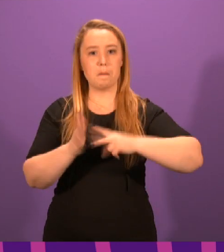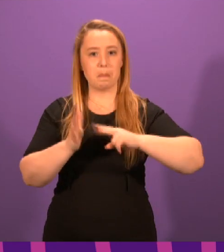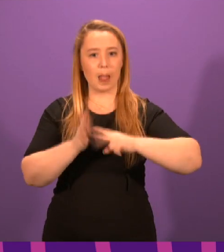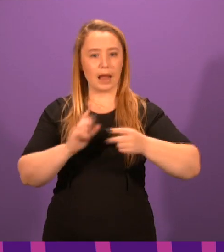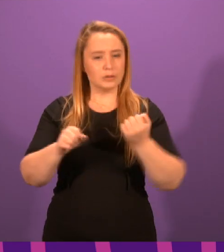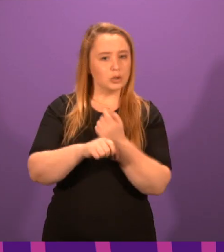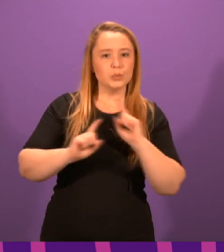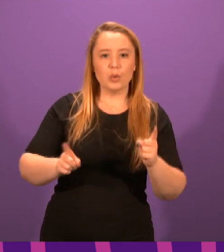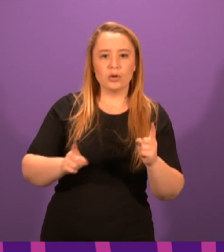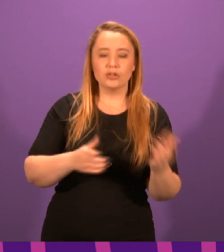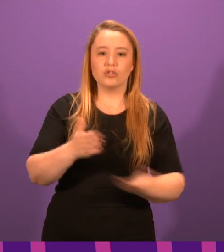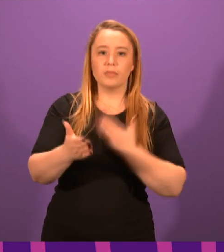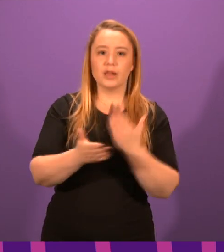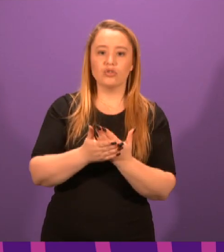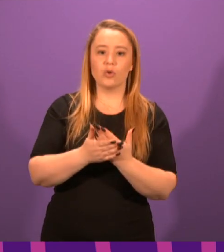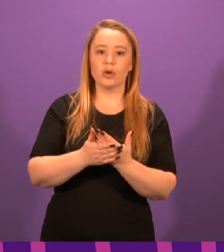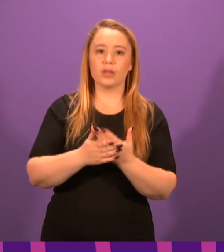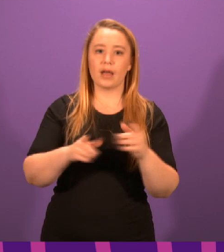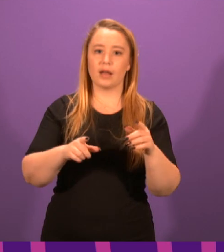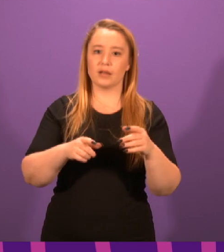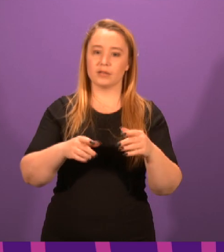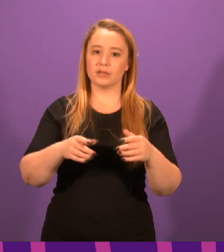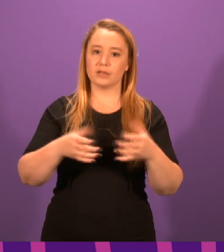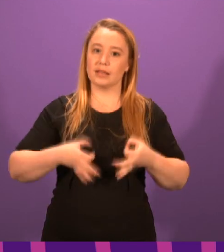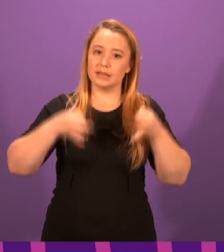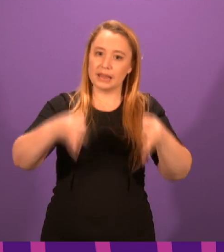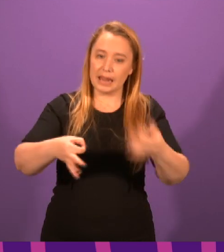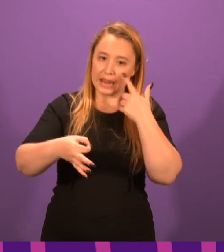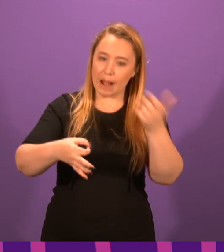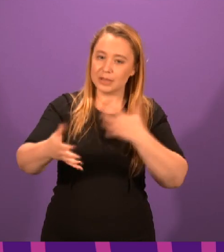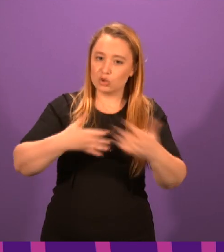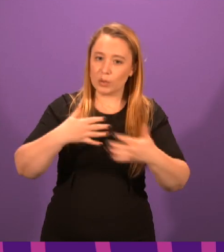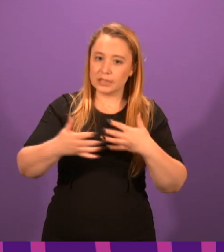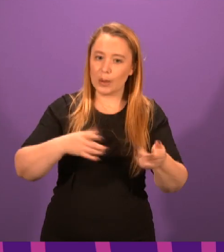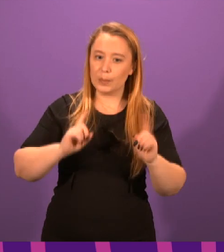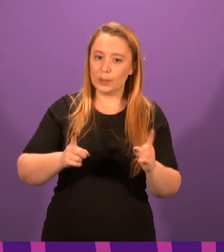that the backlog can be addressed once we are on the other side of the Covid pandemic?